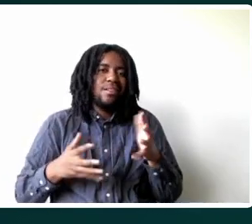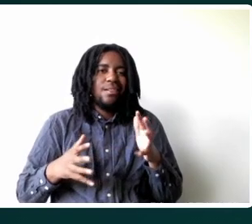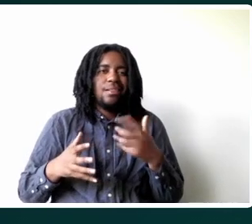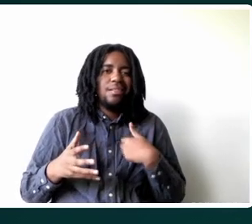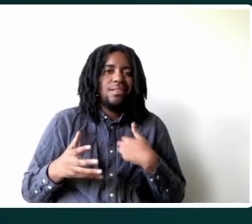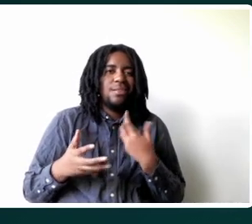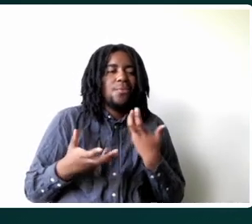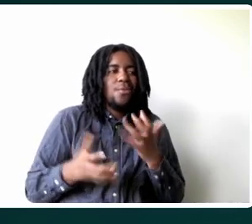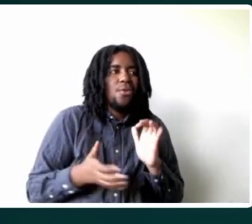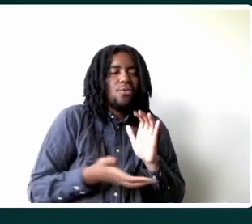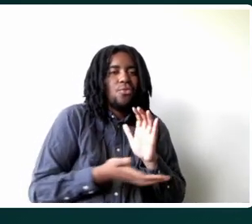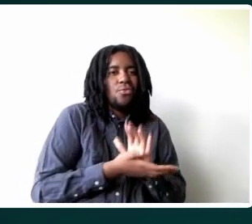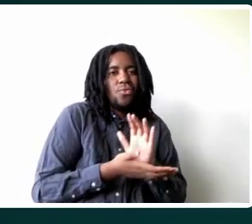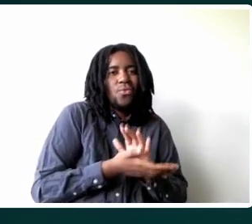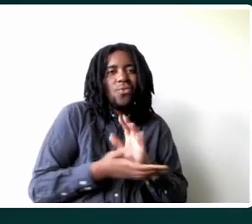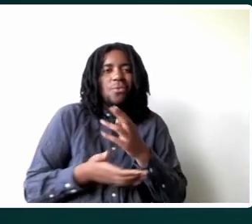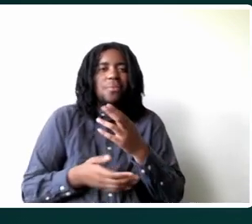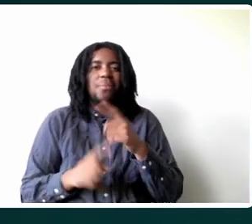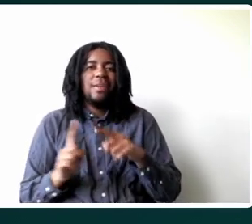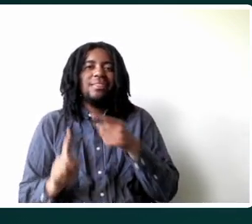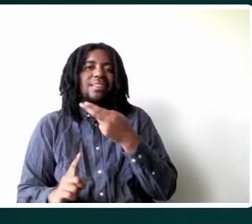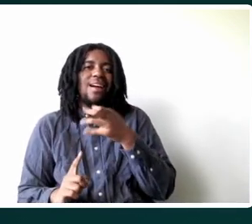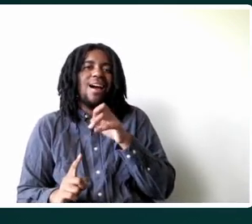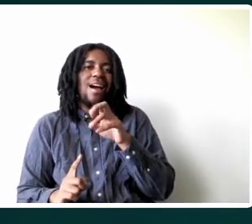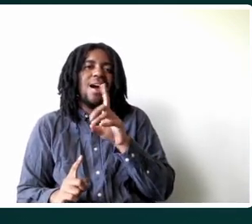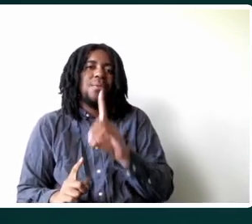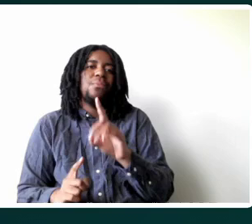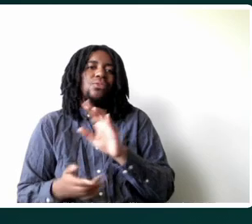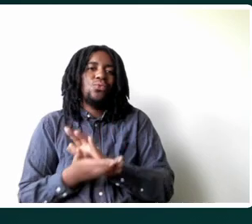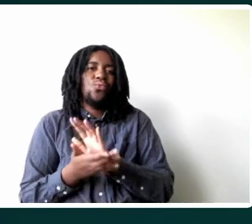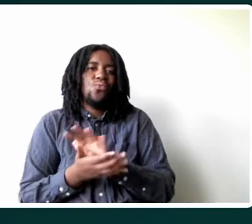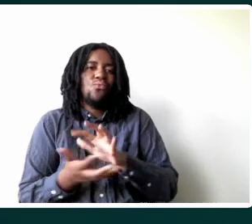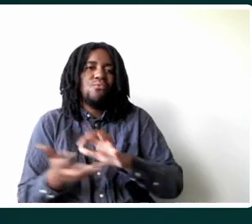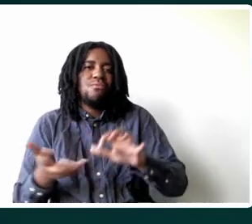hybrid school project. But we had to kind of, again, make do with tools. And we created a